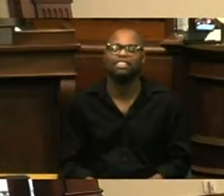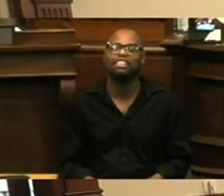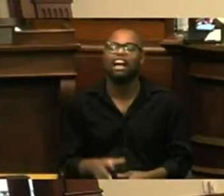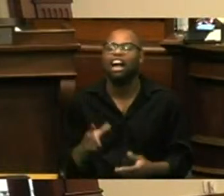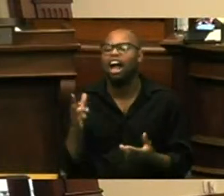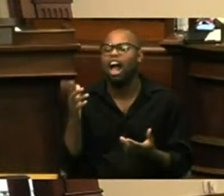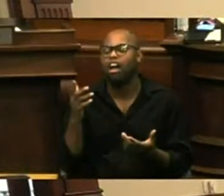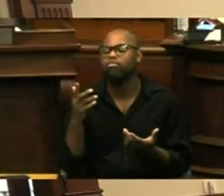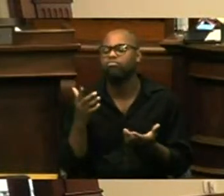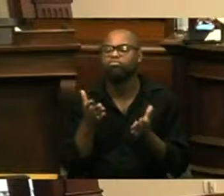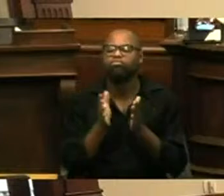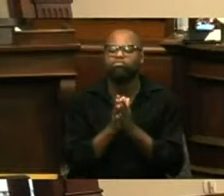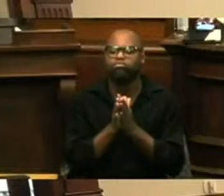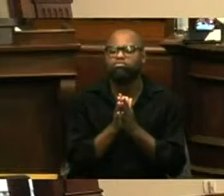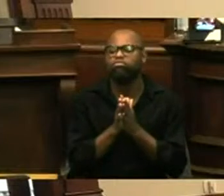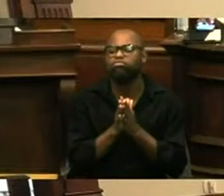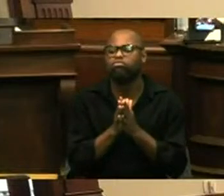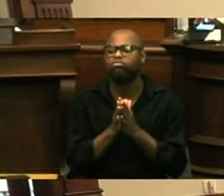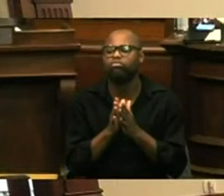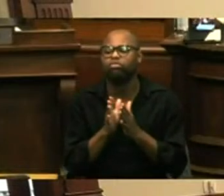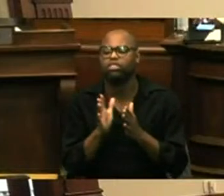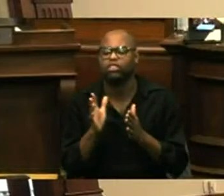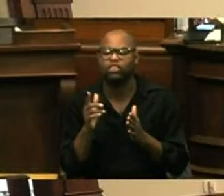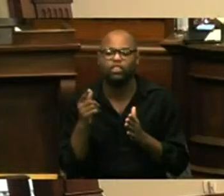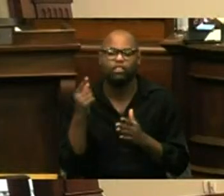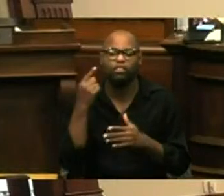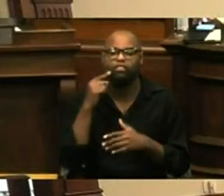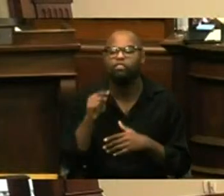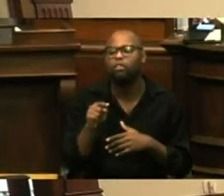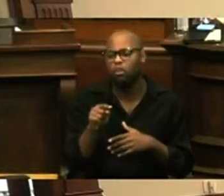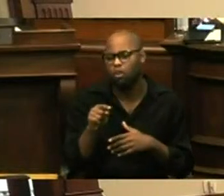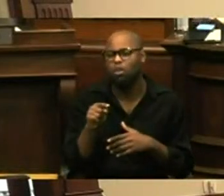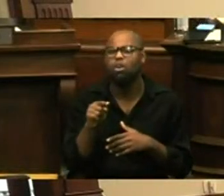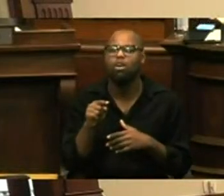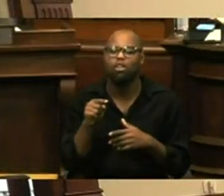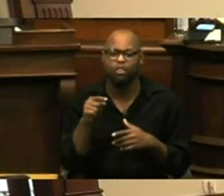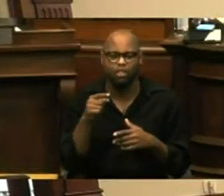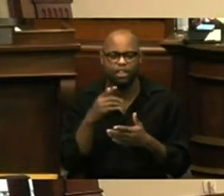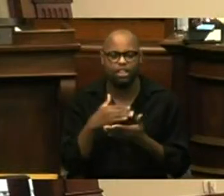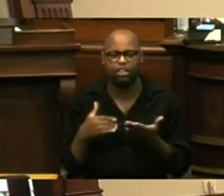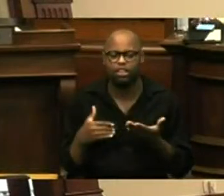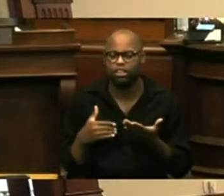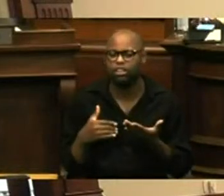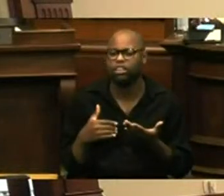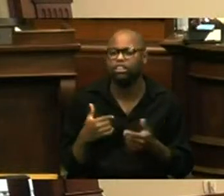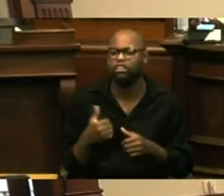recall and specifically I also